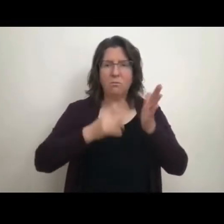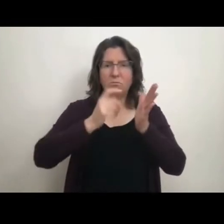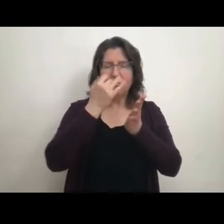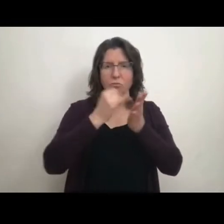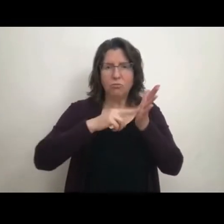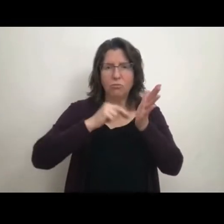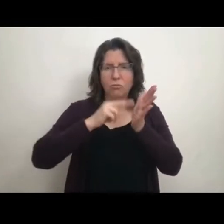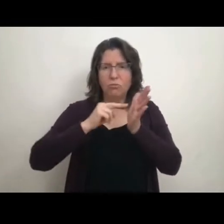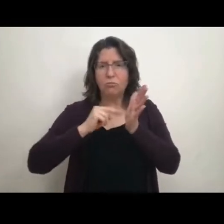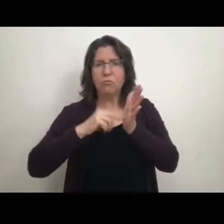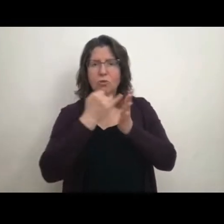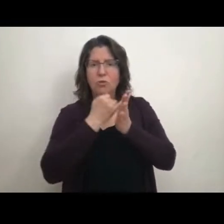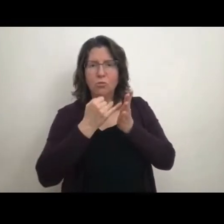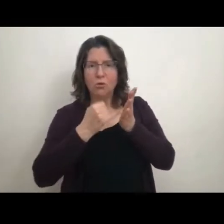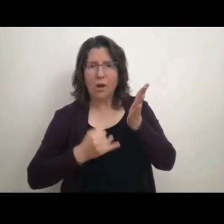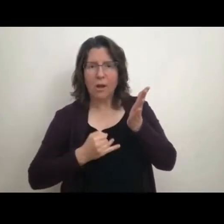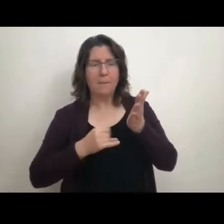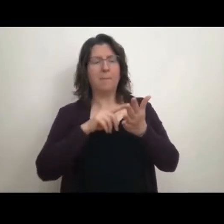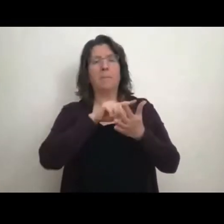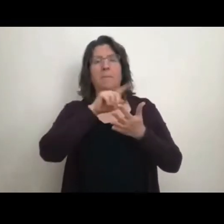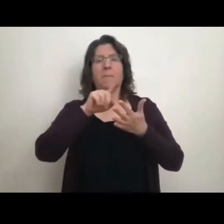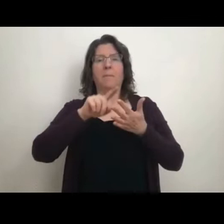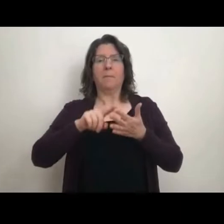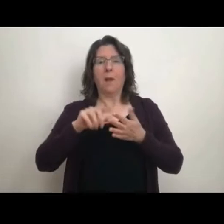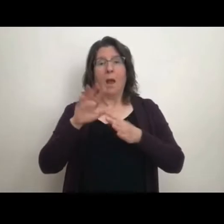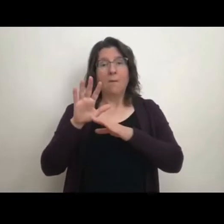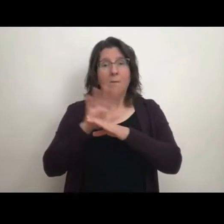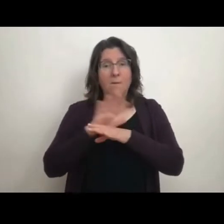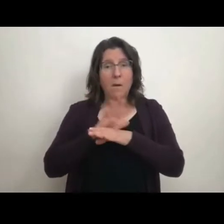visual arts - such as painting and drawing,